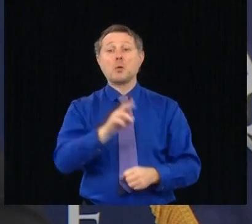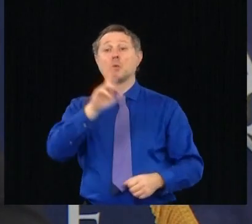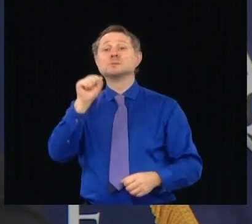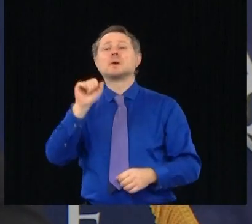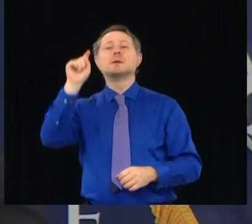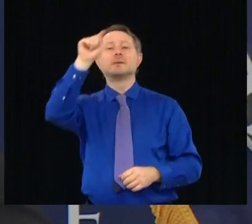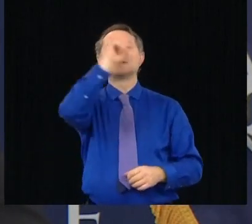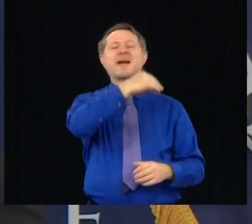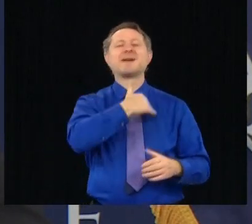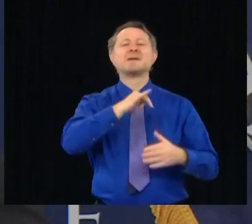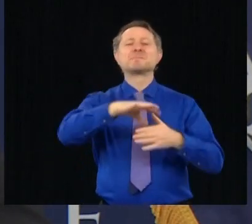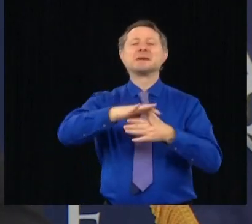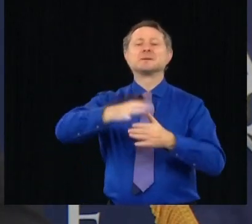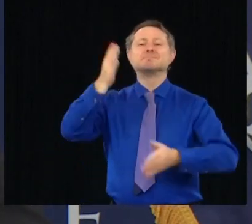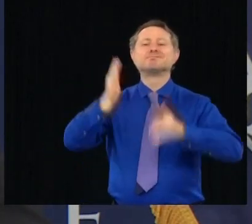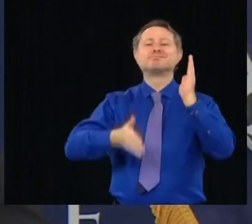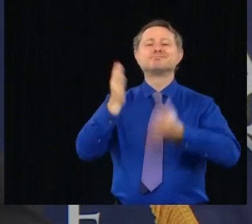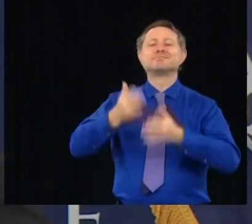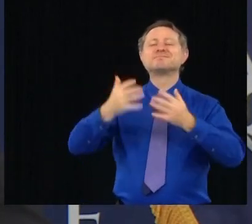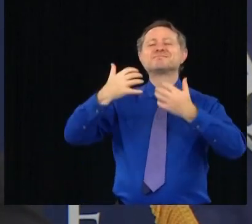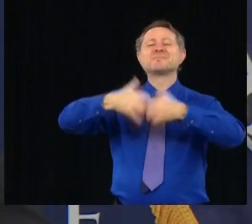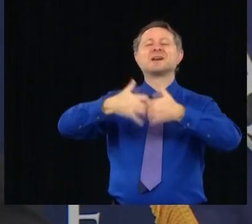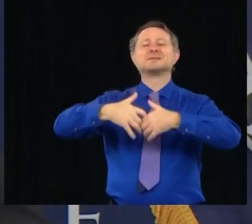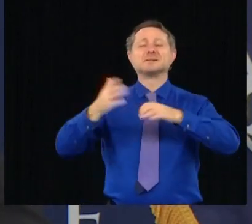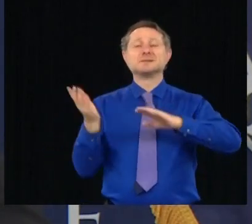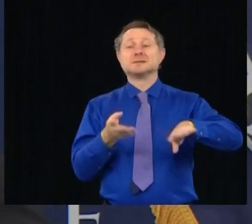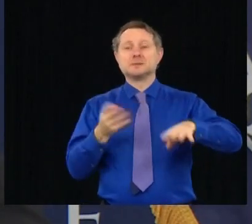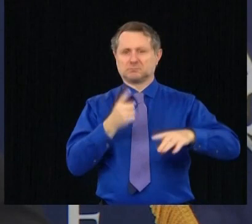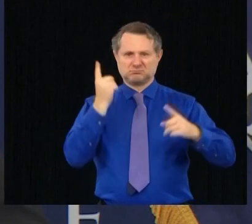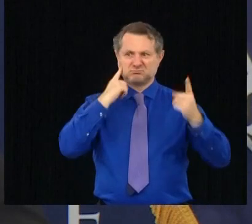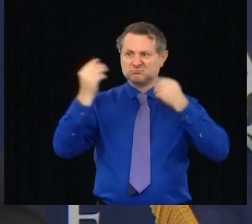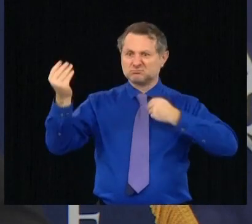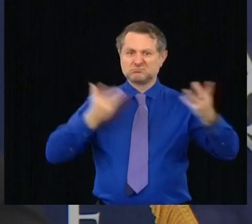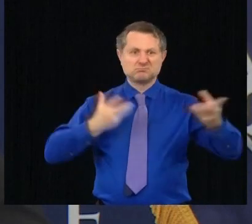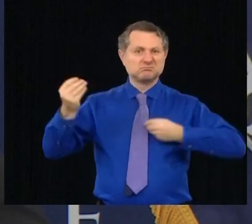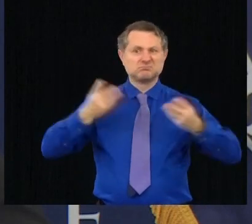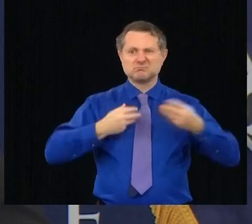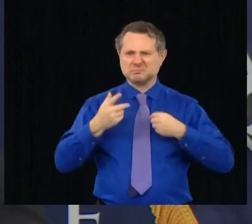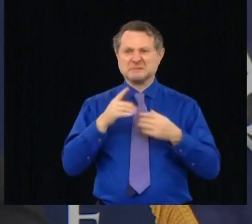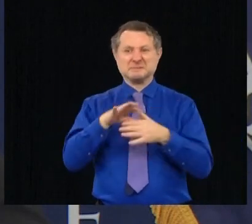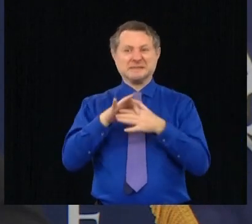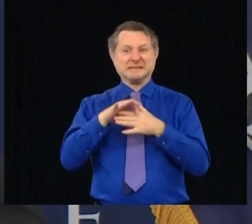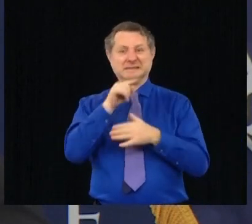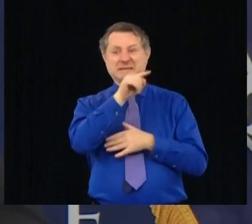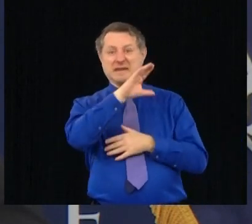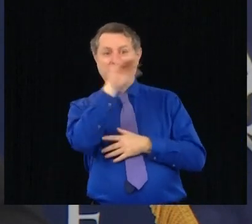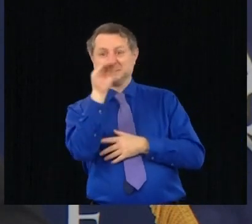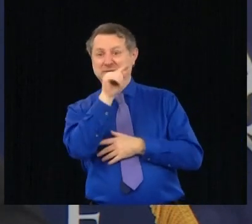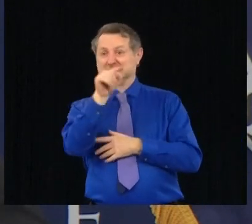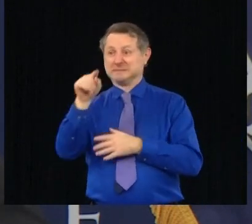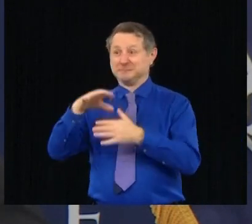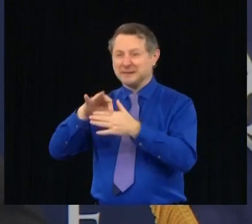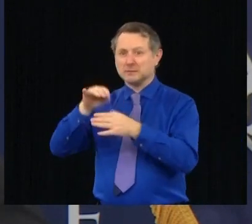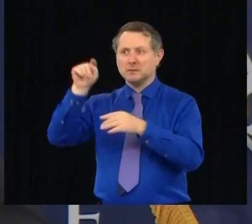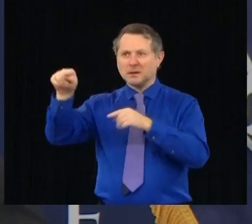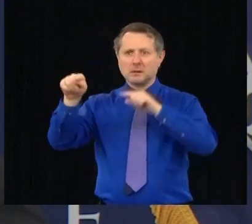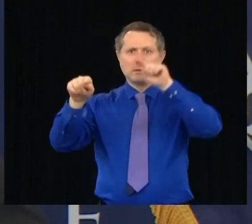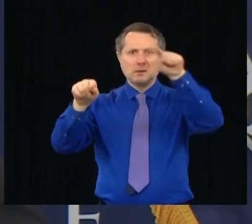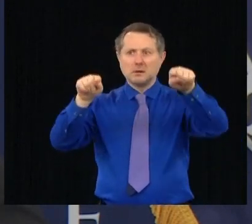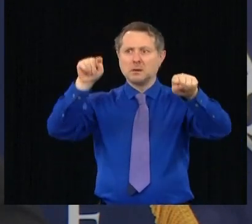THE -- THERE ARE A NUMBER OF OUTBREAKS ACROSS THE COUNTRY IN